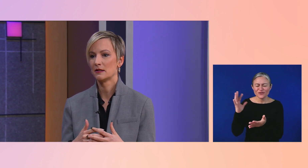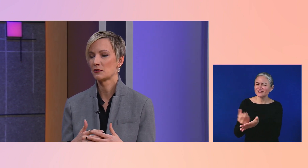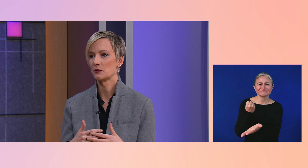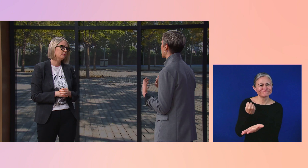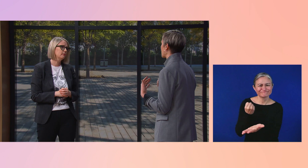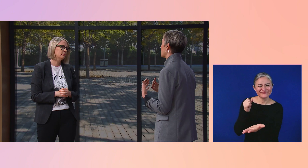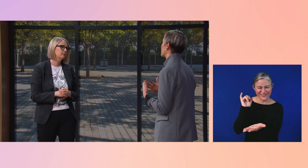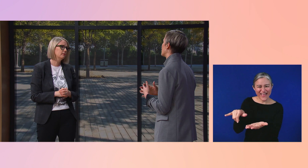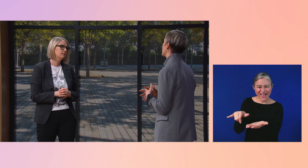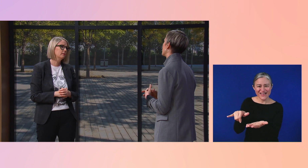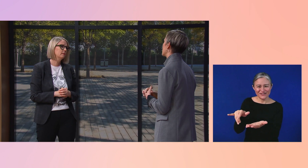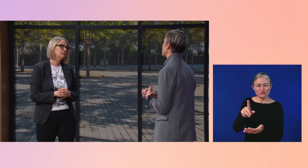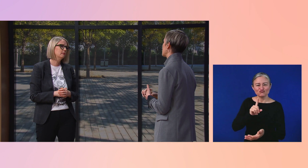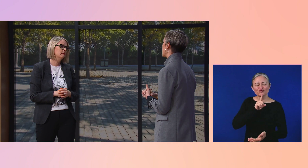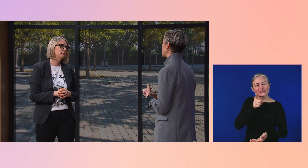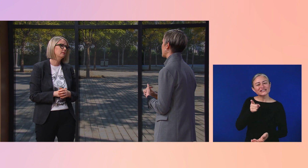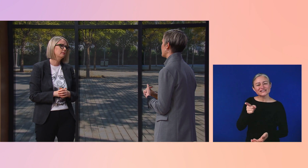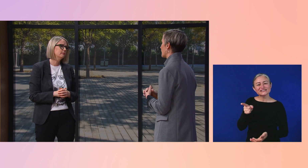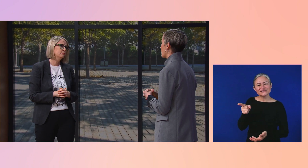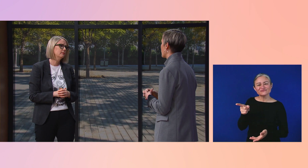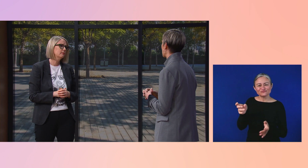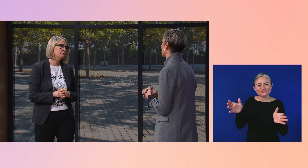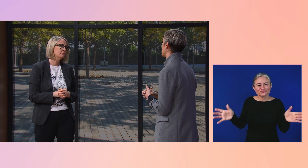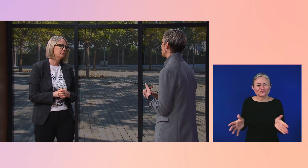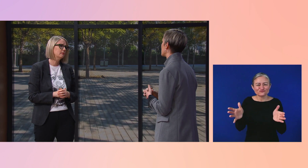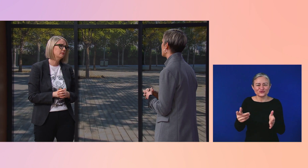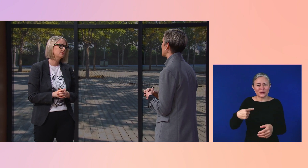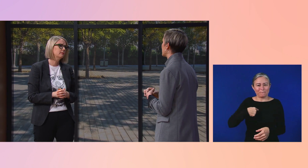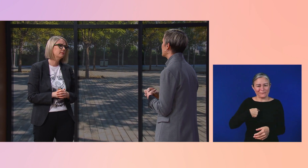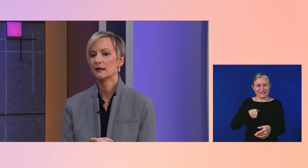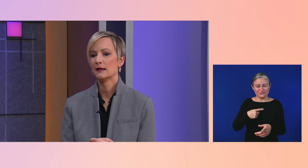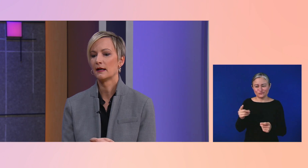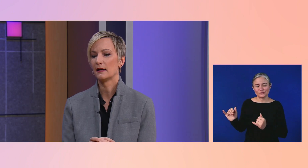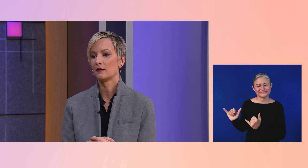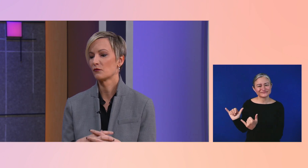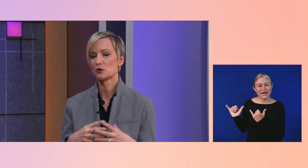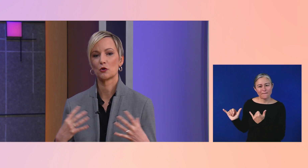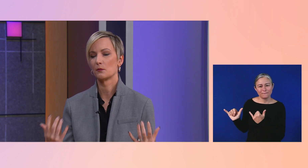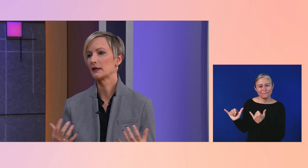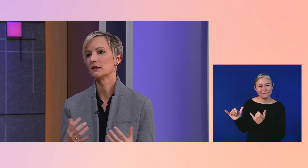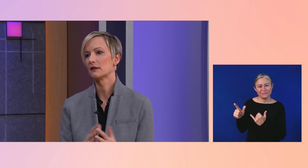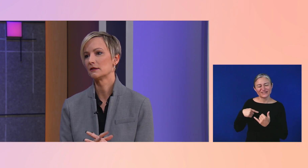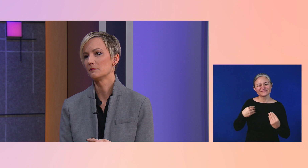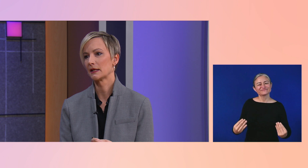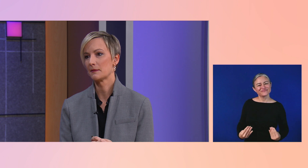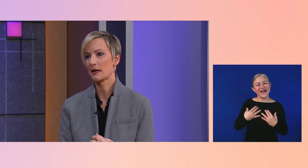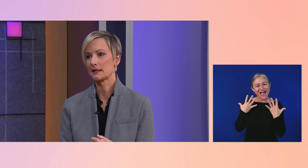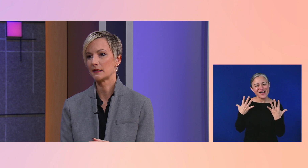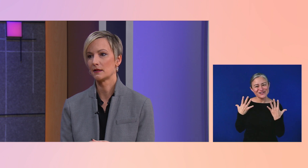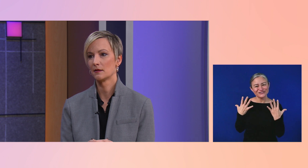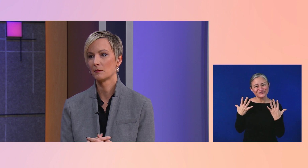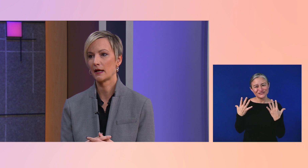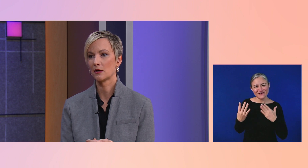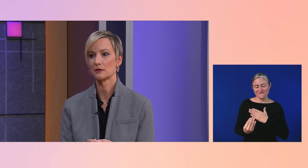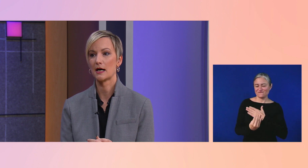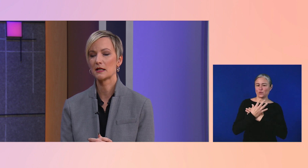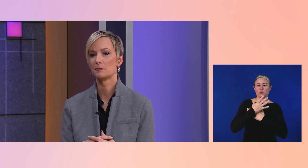and she was an incredible influence in my life and will continue to be. For so many of us have been impacted by her loss,